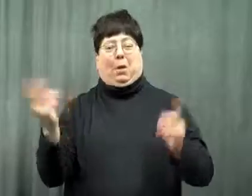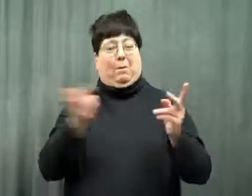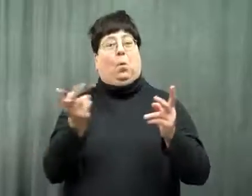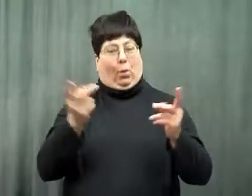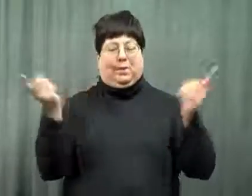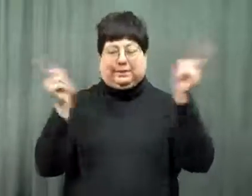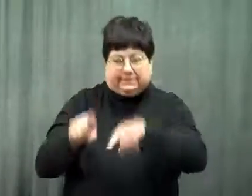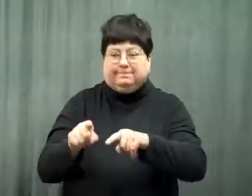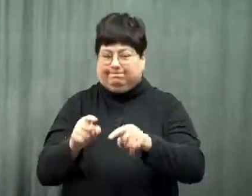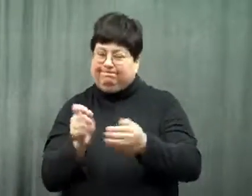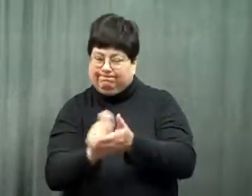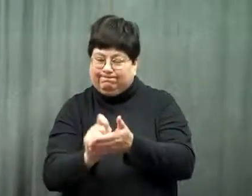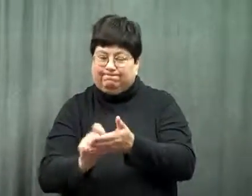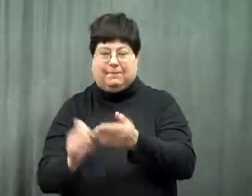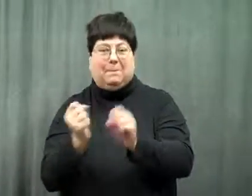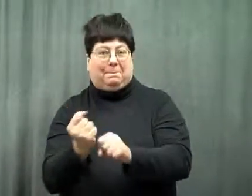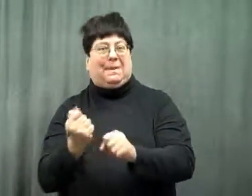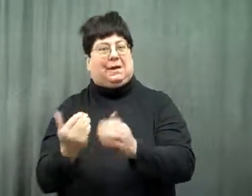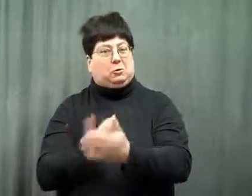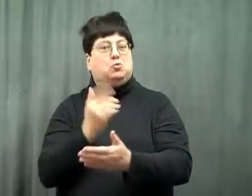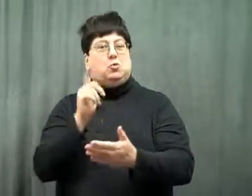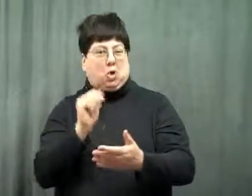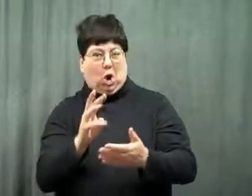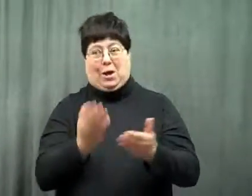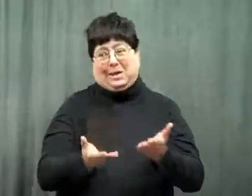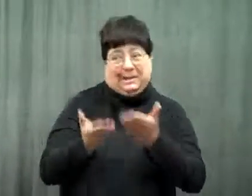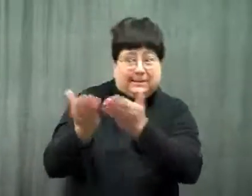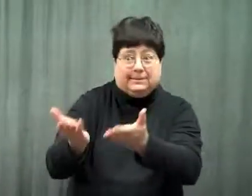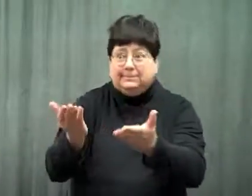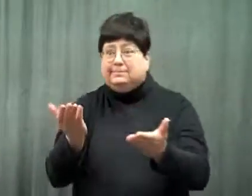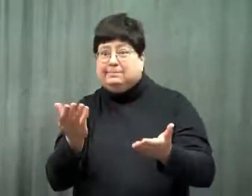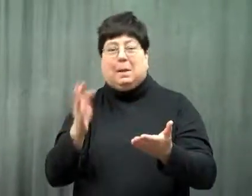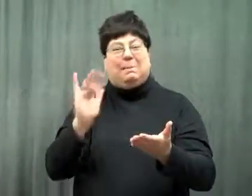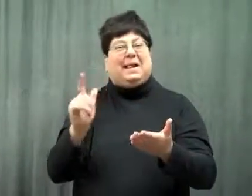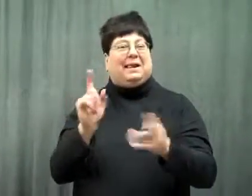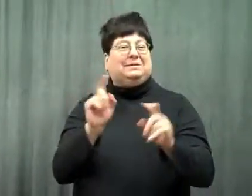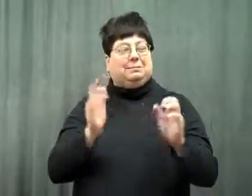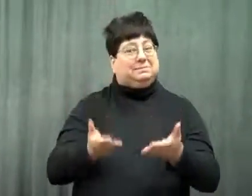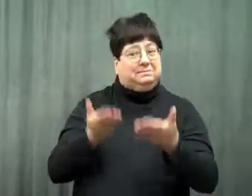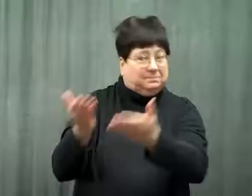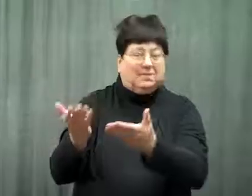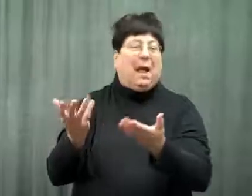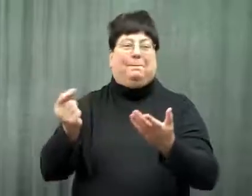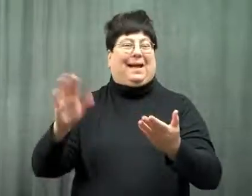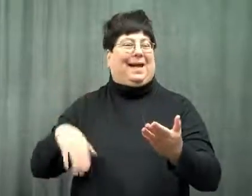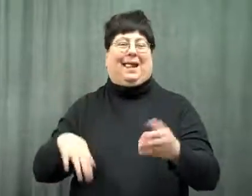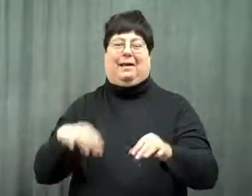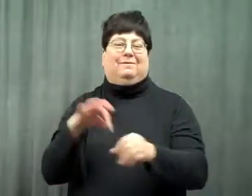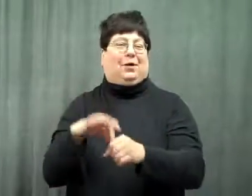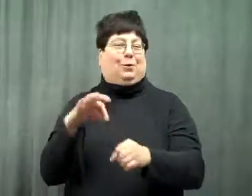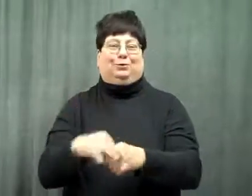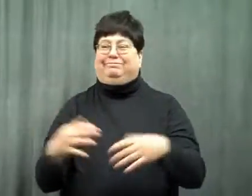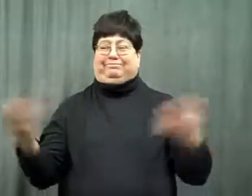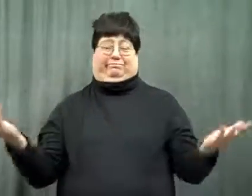co-sponsored a bill that was never voted on.